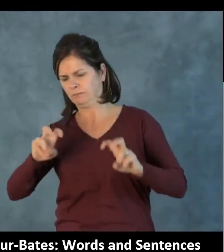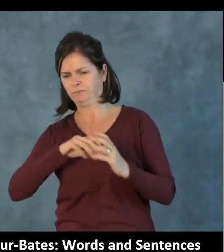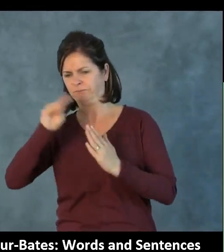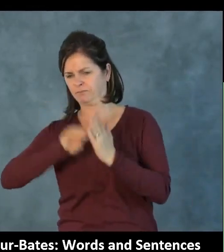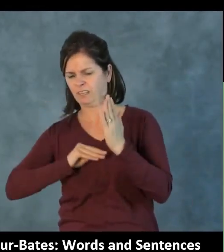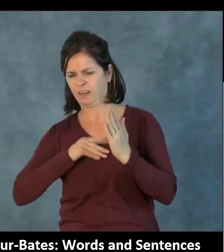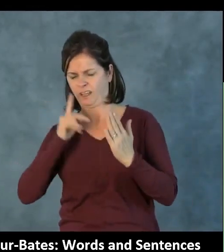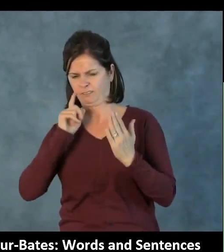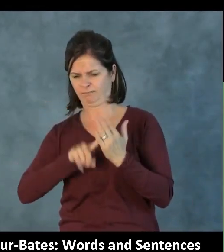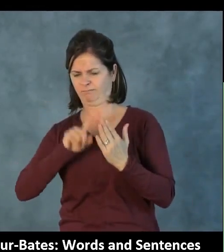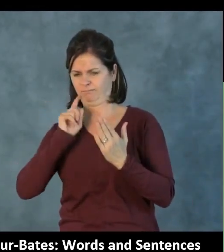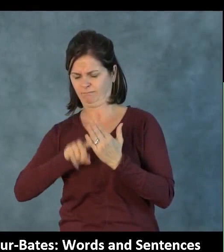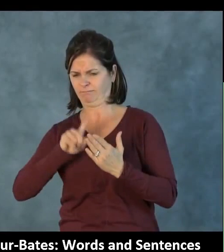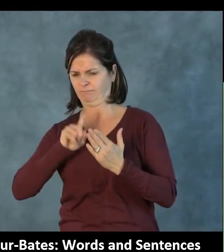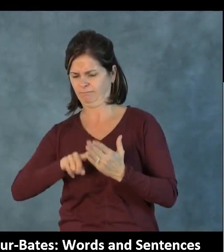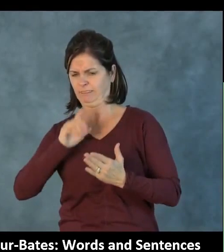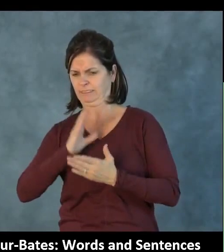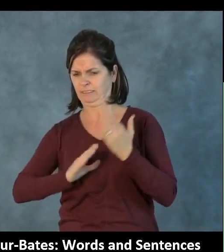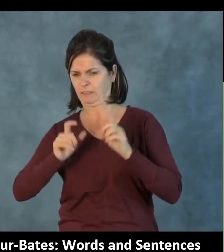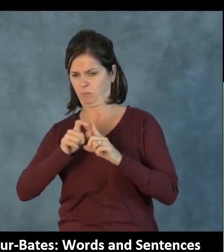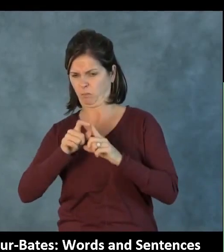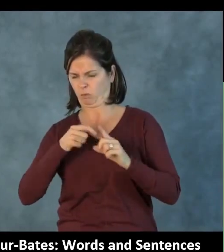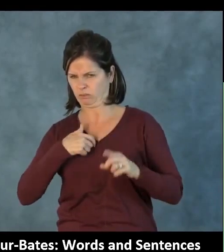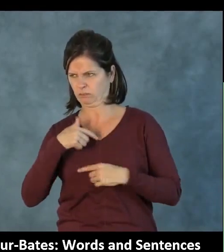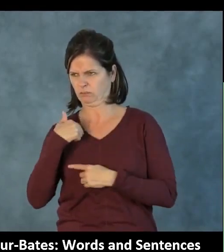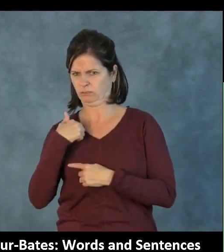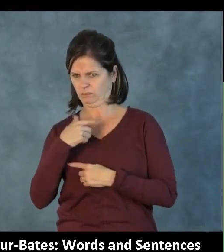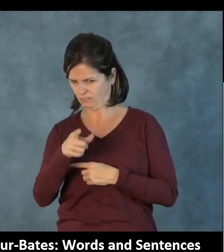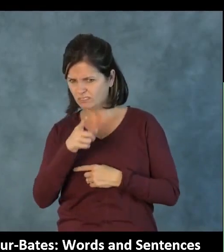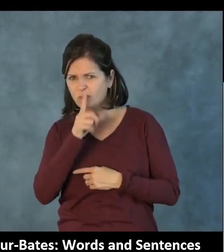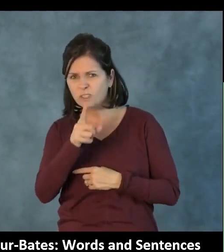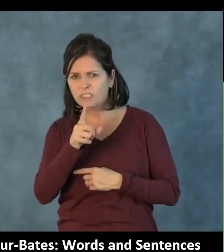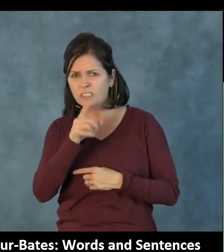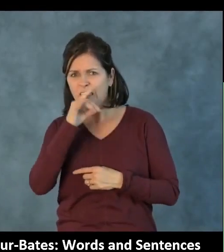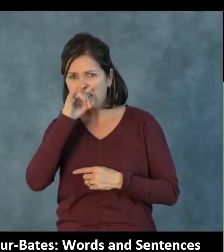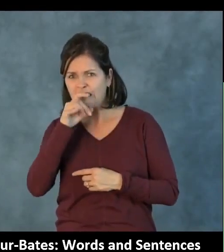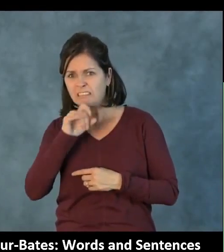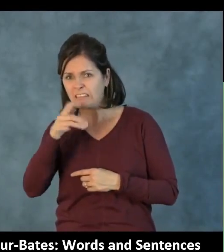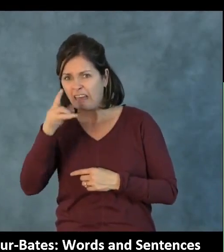and I was coming across some words and really do kids